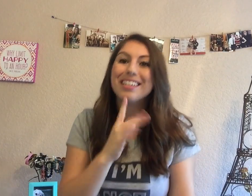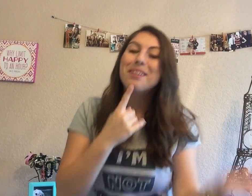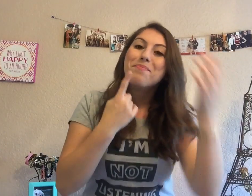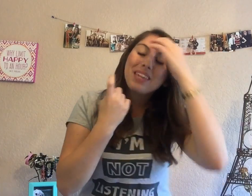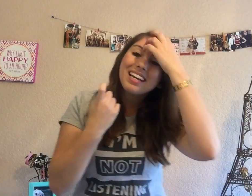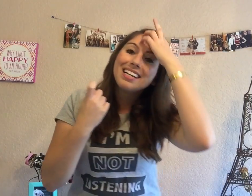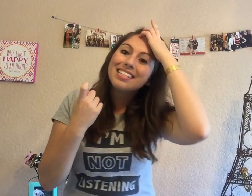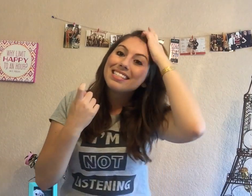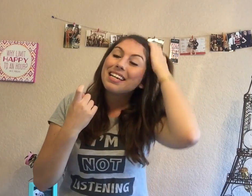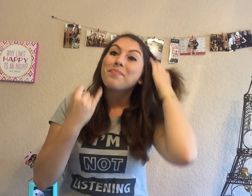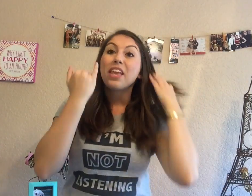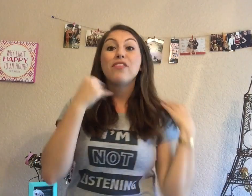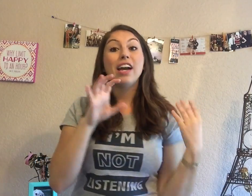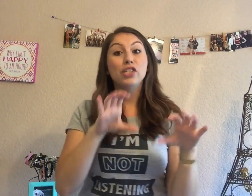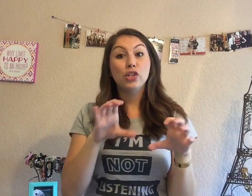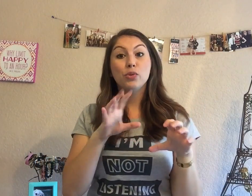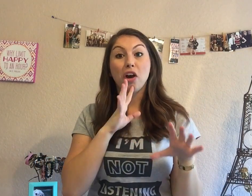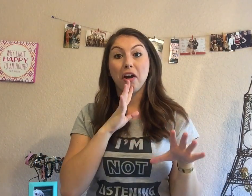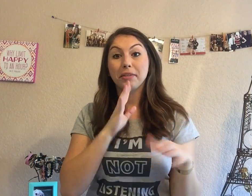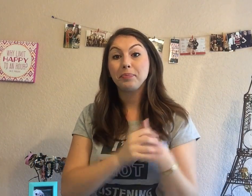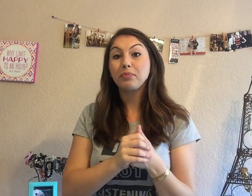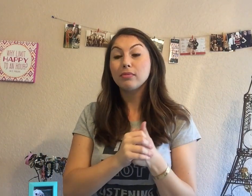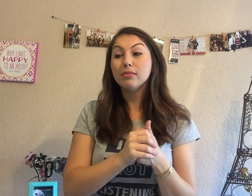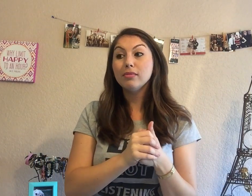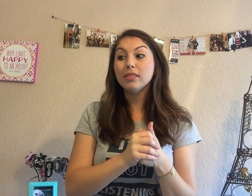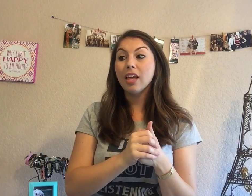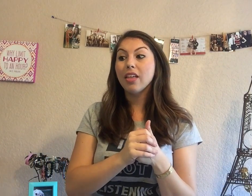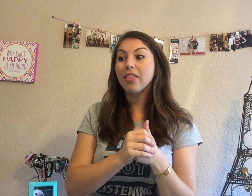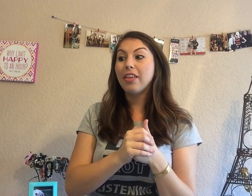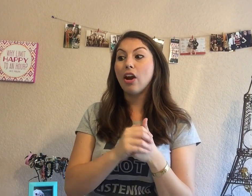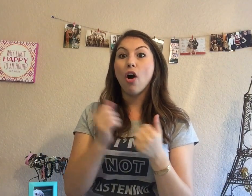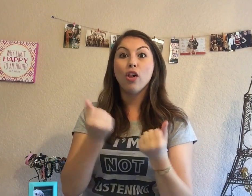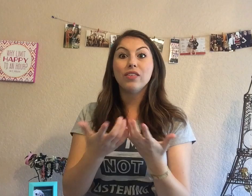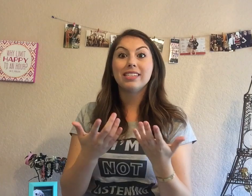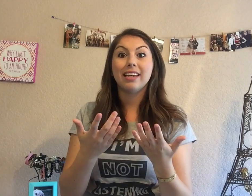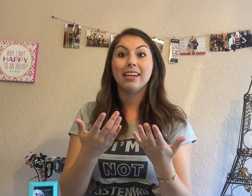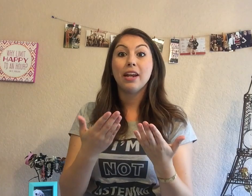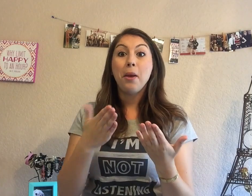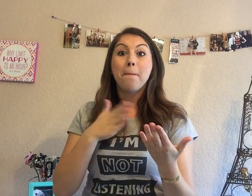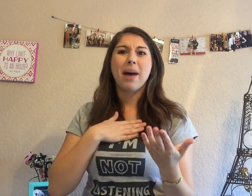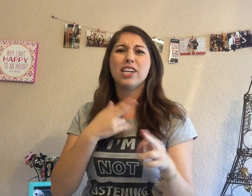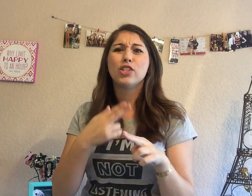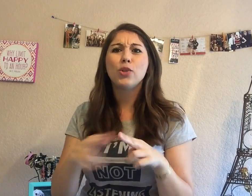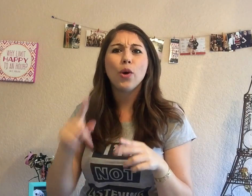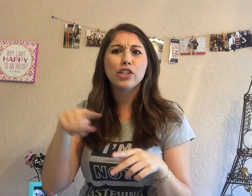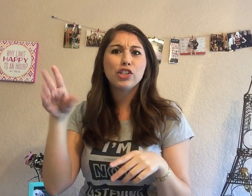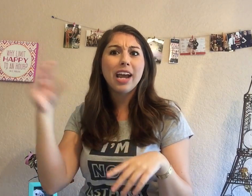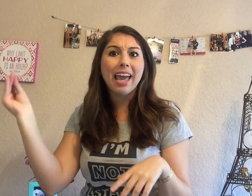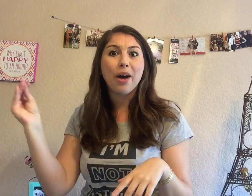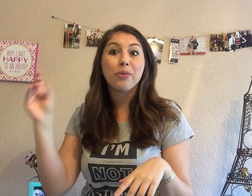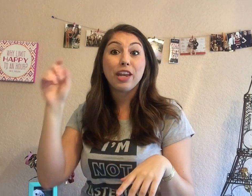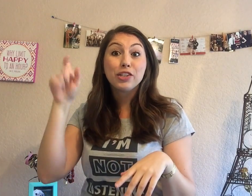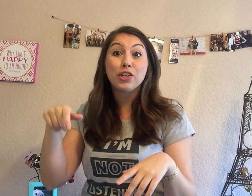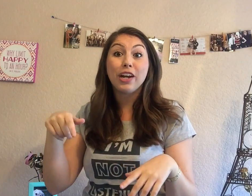because if I do talk then all of a sudden my short check out, that should